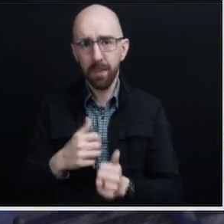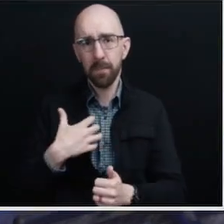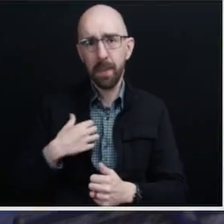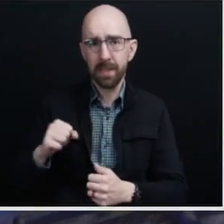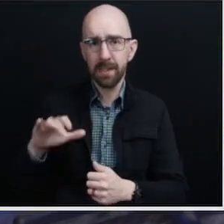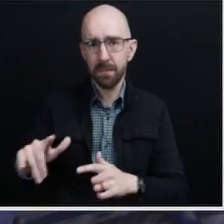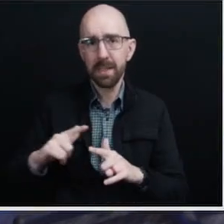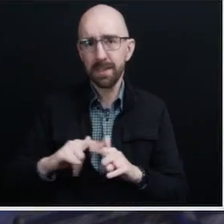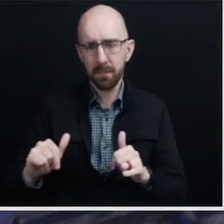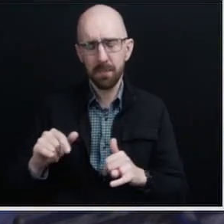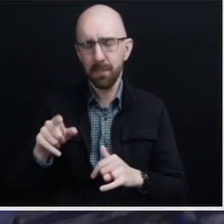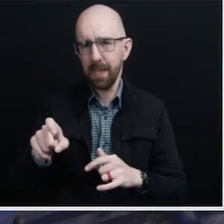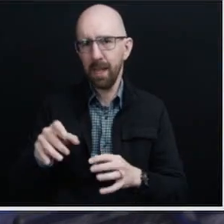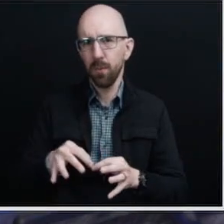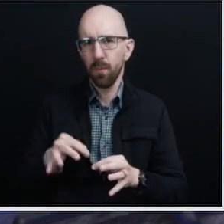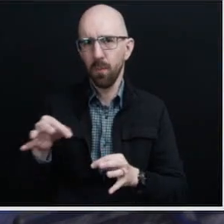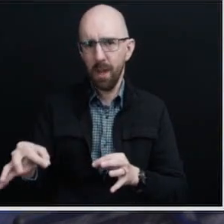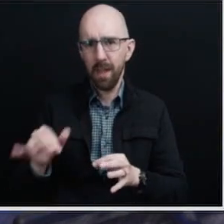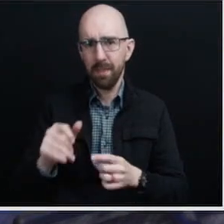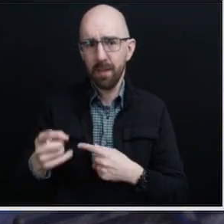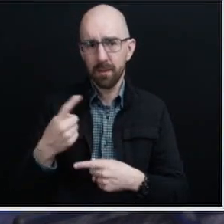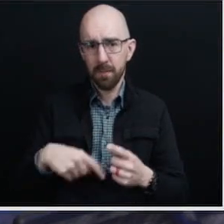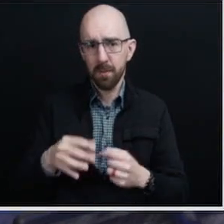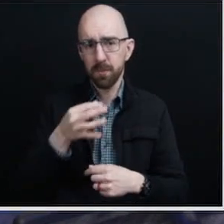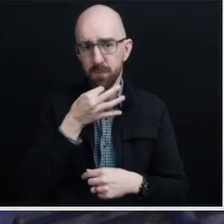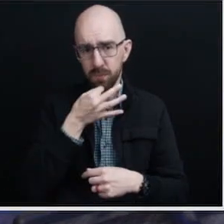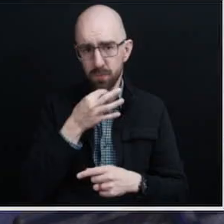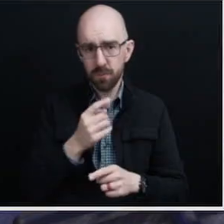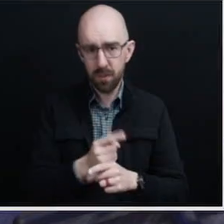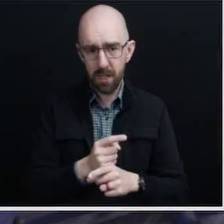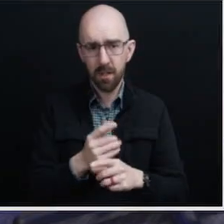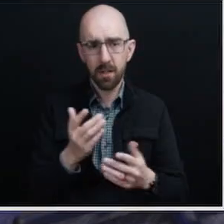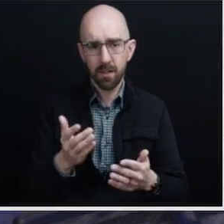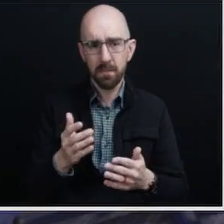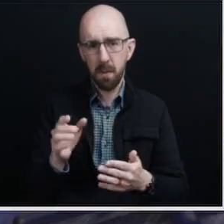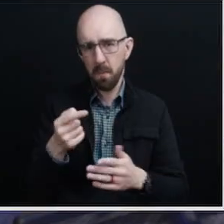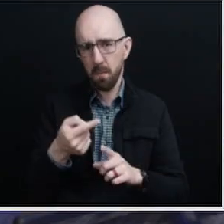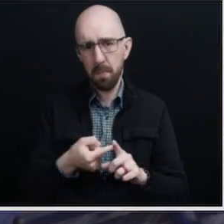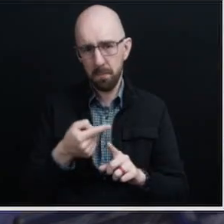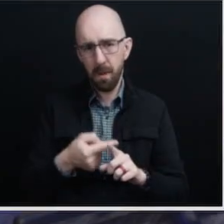wait and that's coming up very soon. Yes. um in about a month. But tell us why the weight